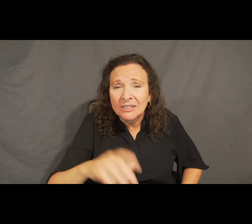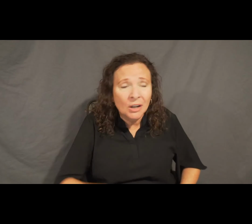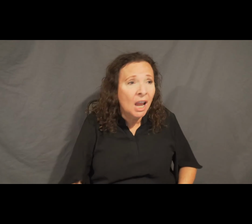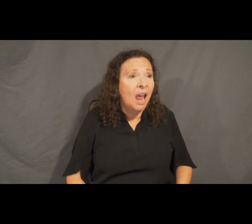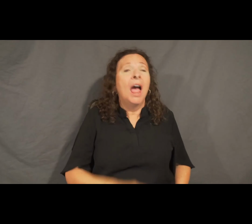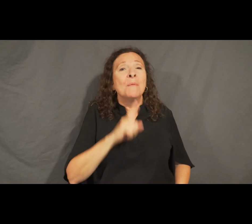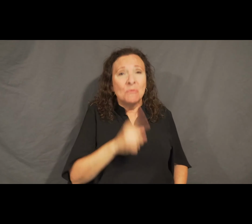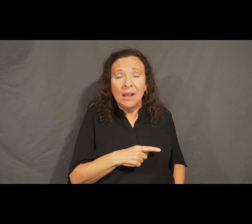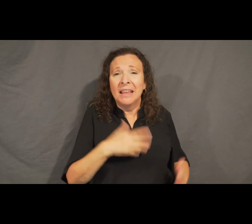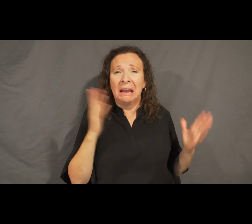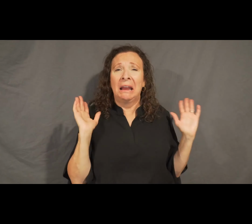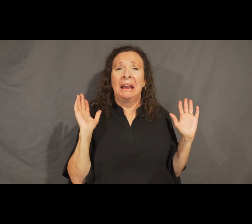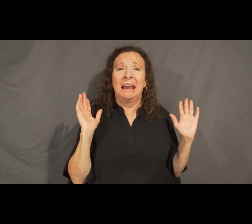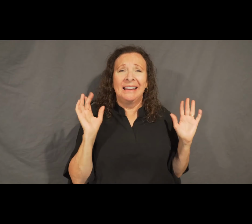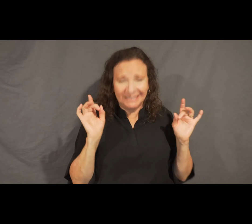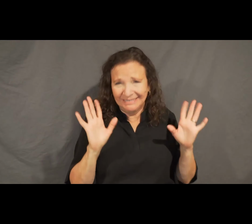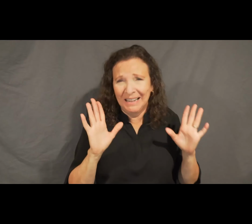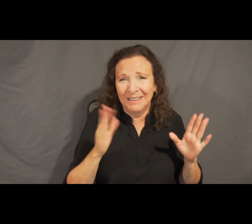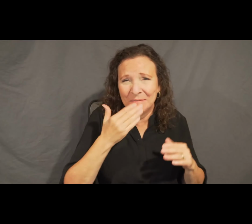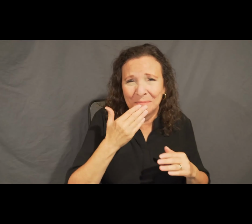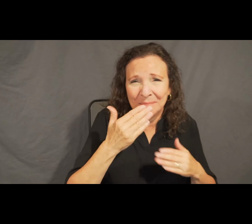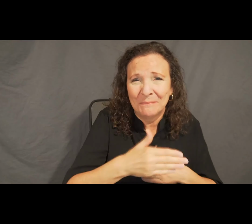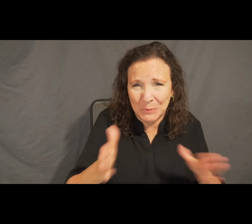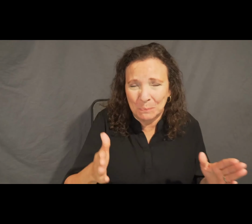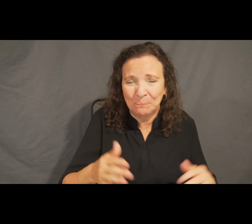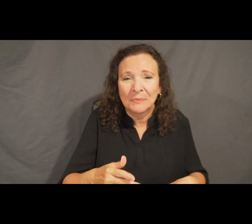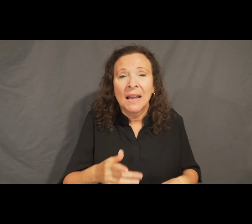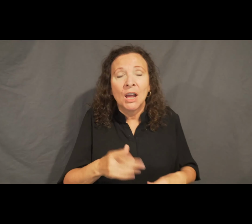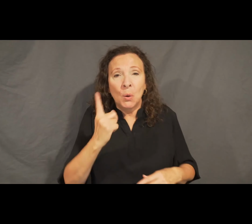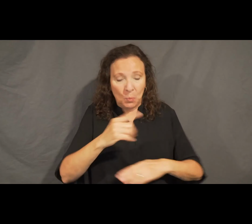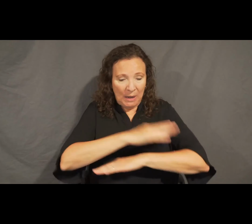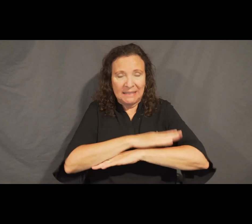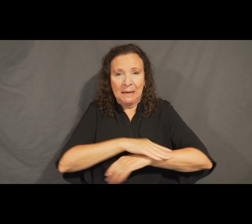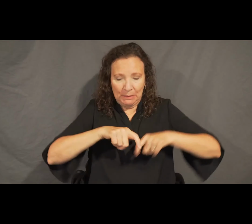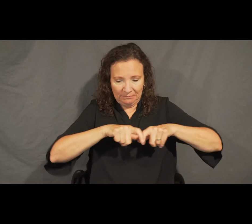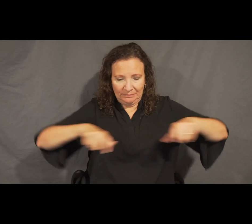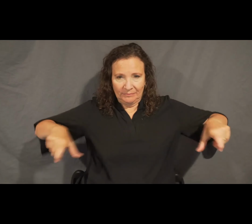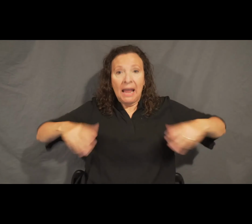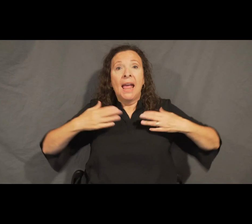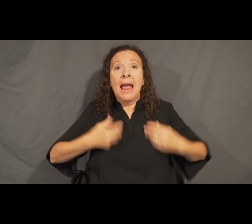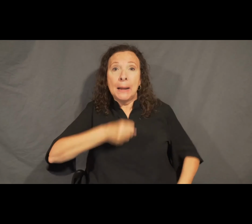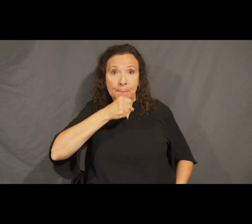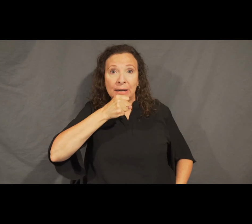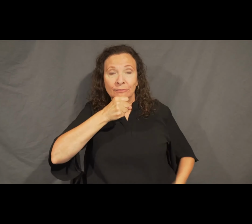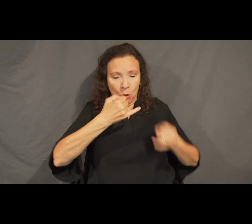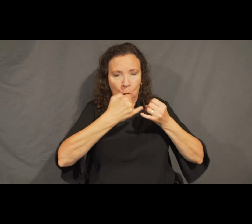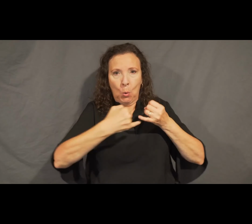This big table at the front, where you could sit, there is this wired microphone.